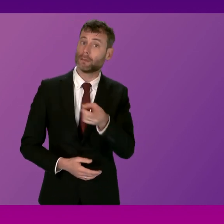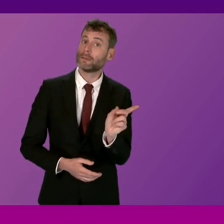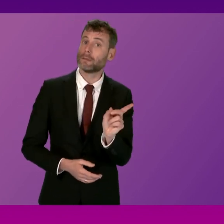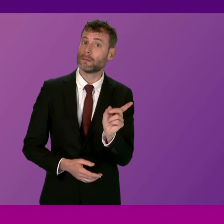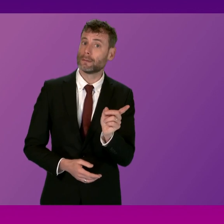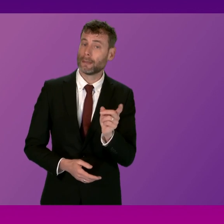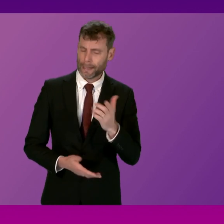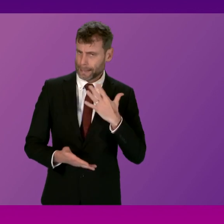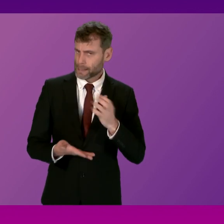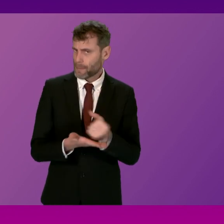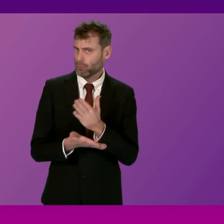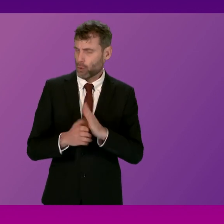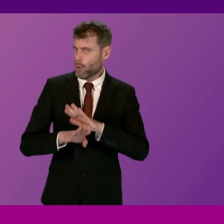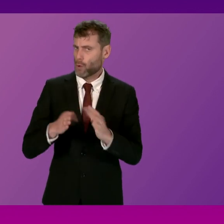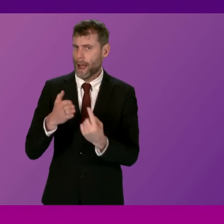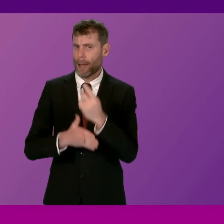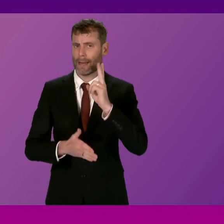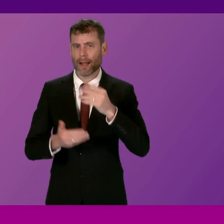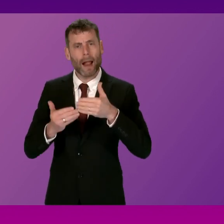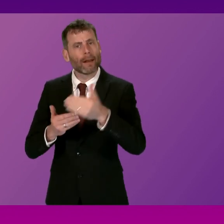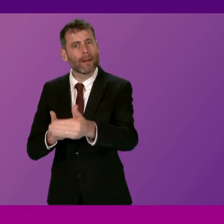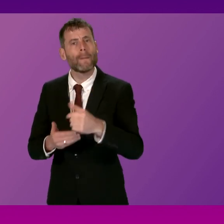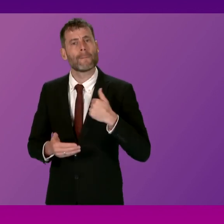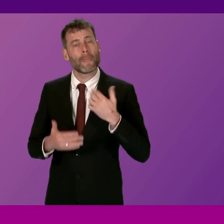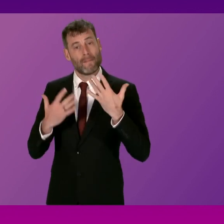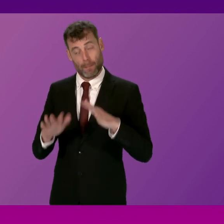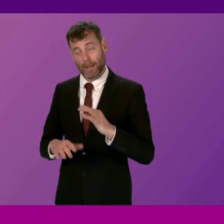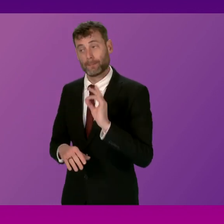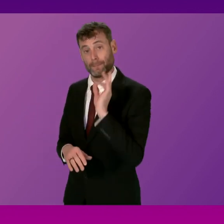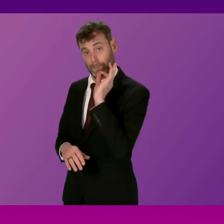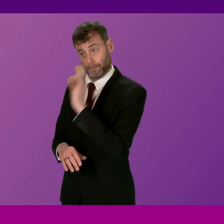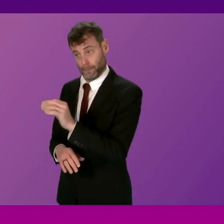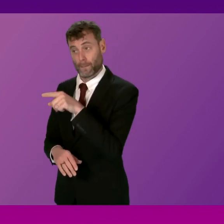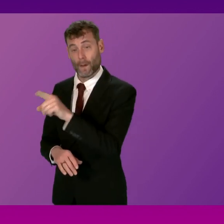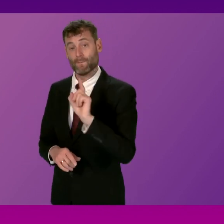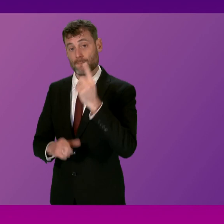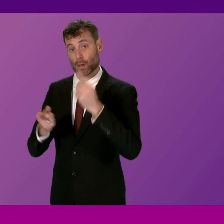I have raised those points with former and current First Ministers, as we have not had